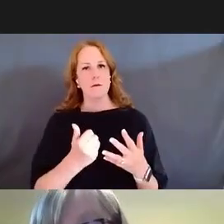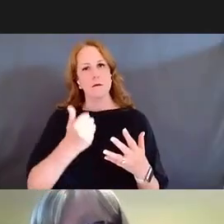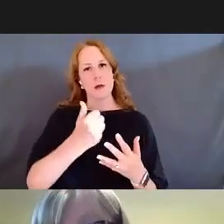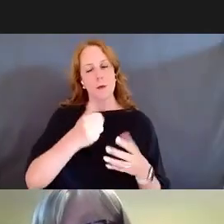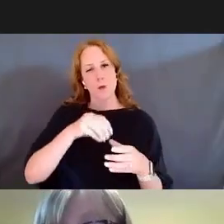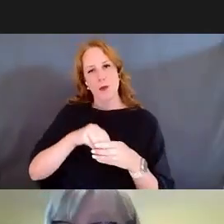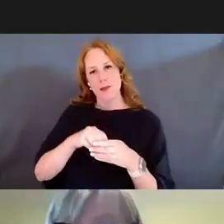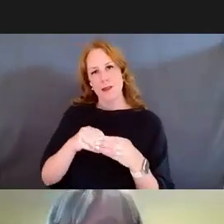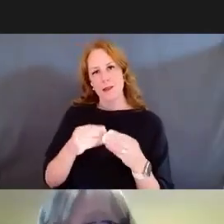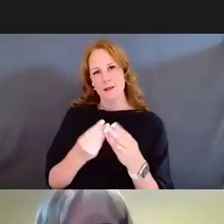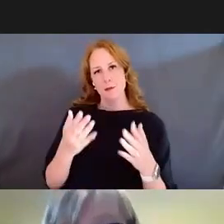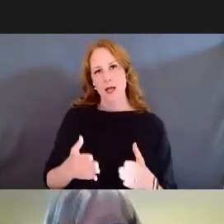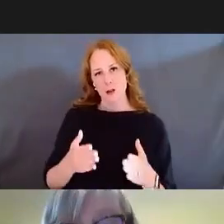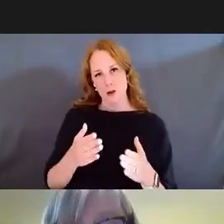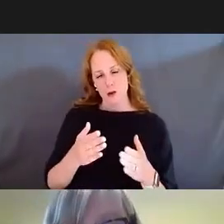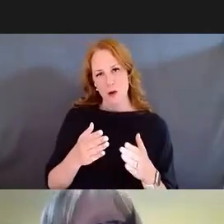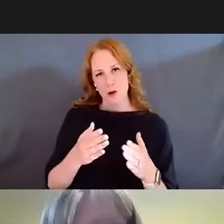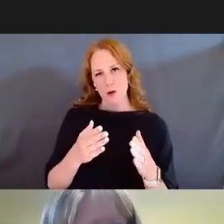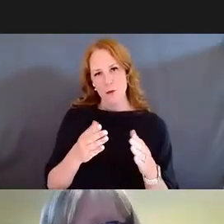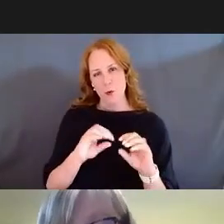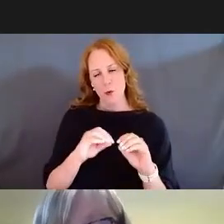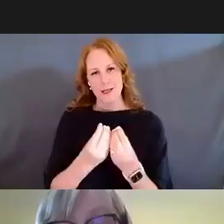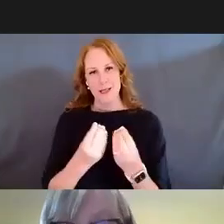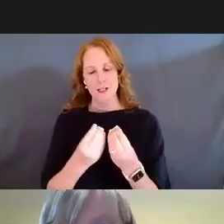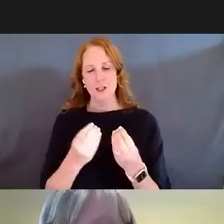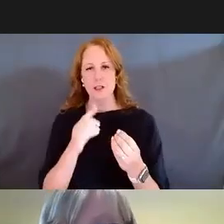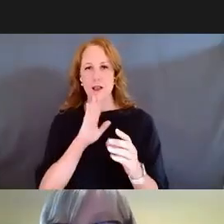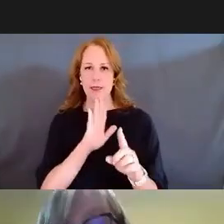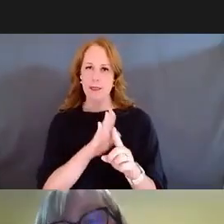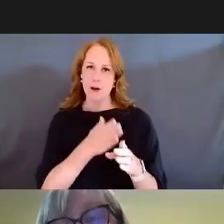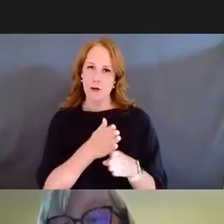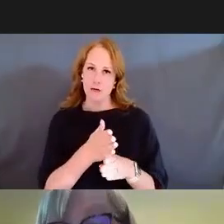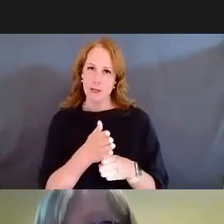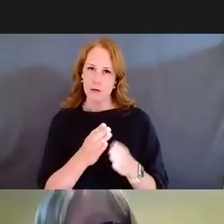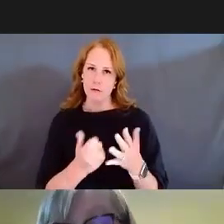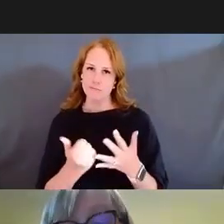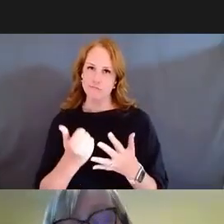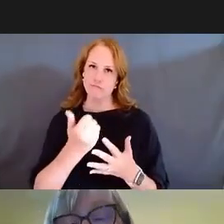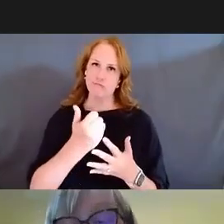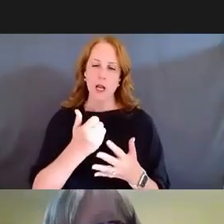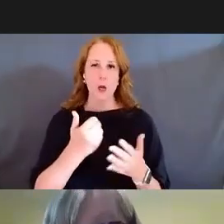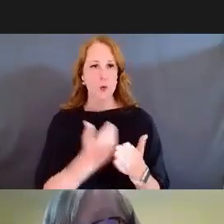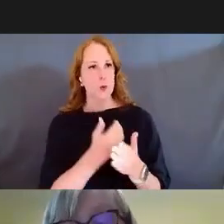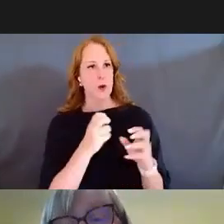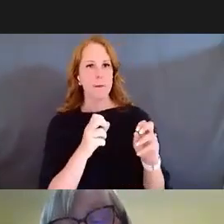and uh increasing their career trajectories and having new opportunities, new hours, new titles,